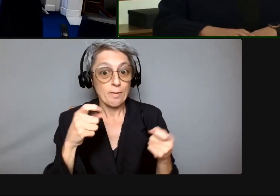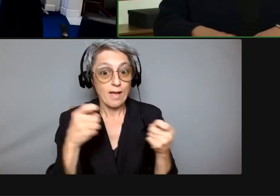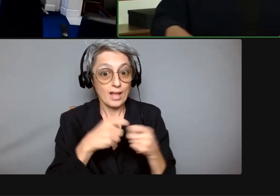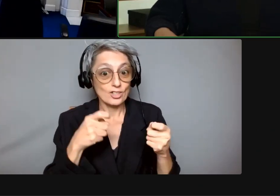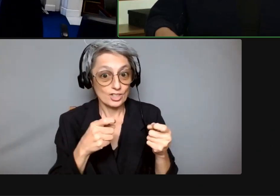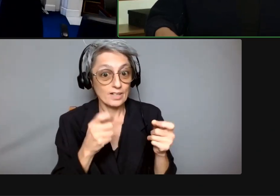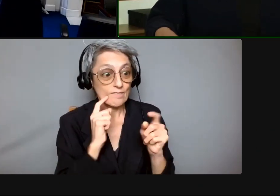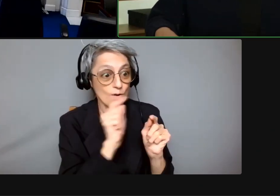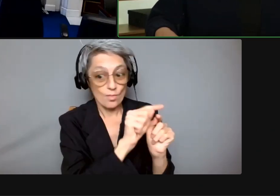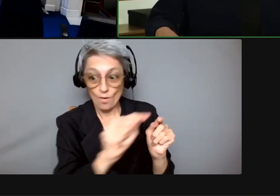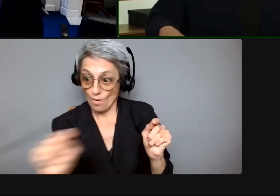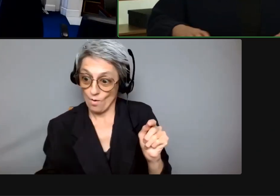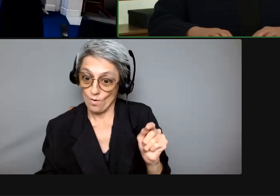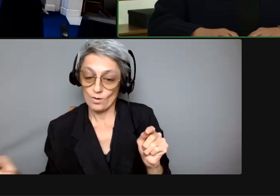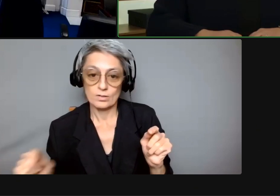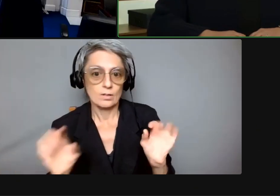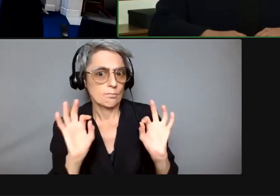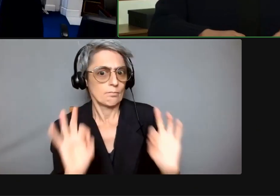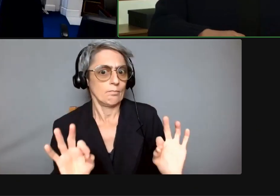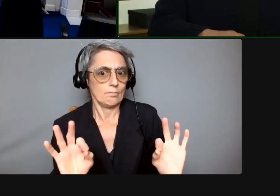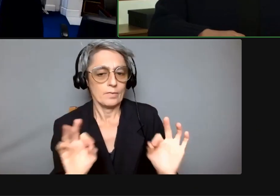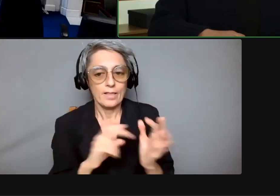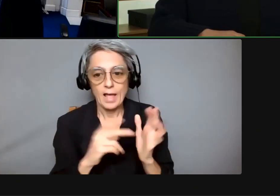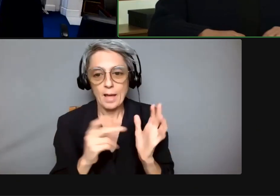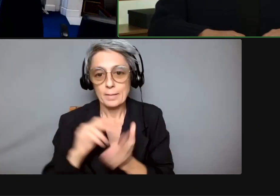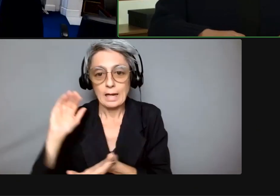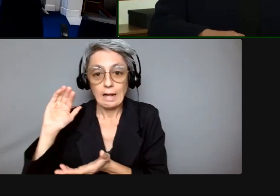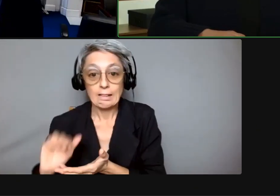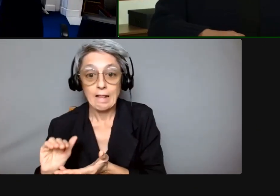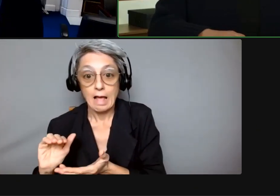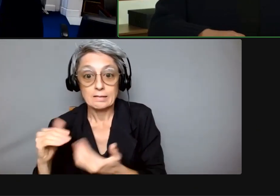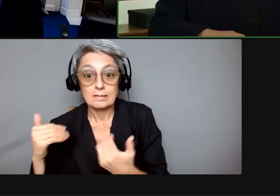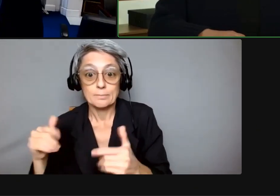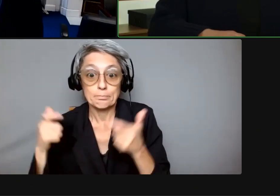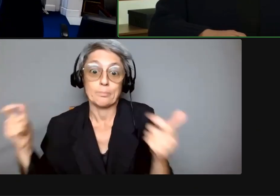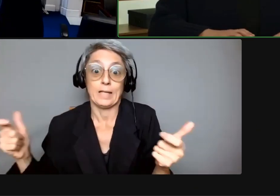that aren't as demanding would be easier, and it actually worked out that way.